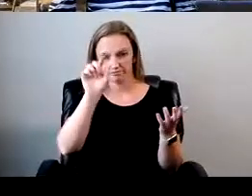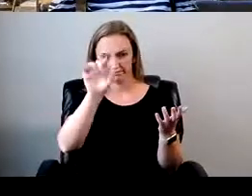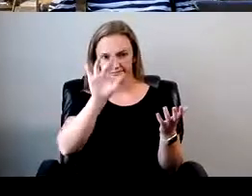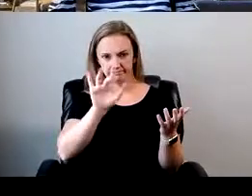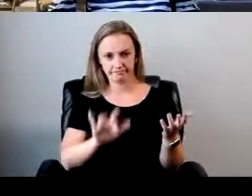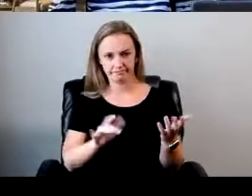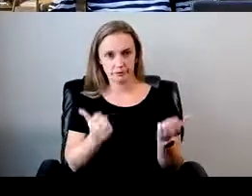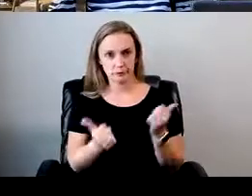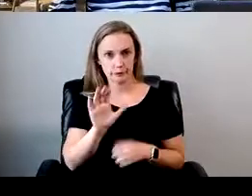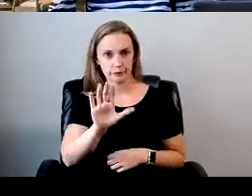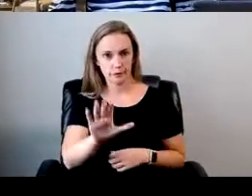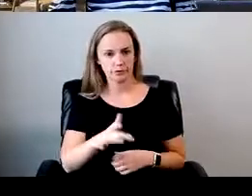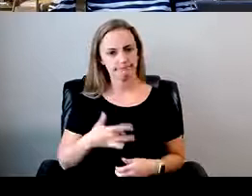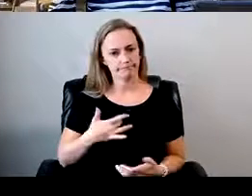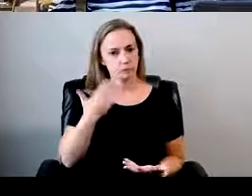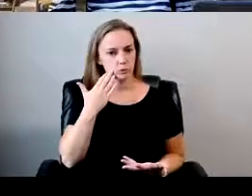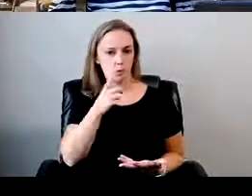and we can get a sense of who our audience is.